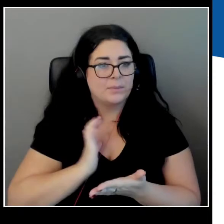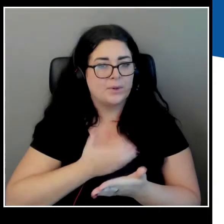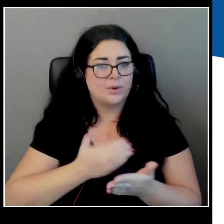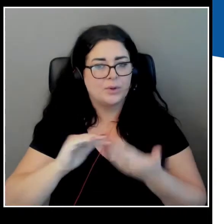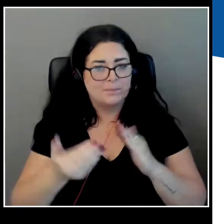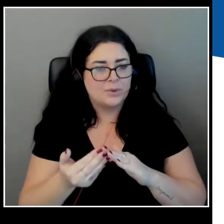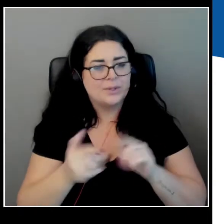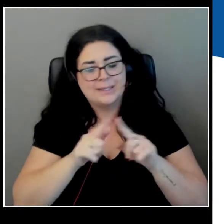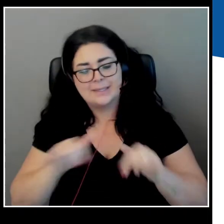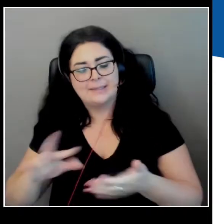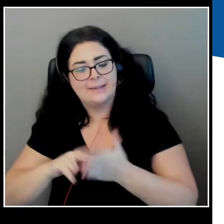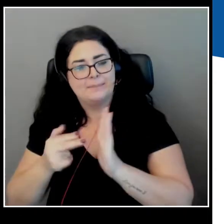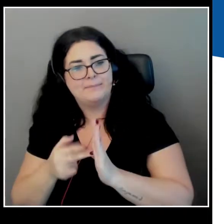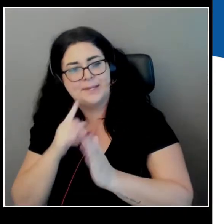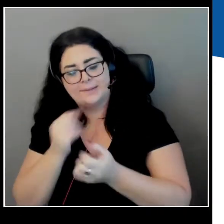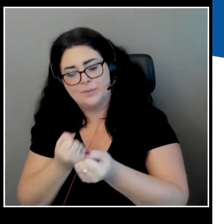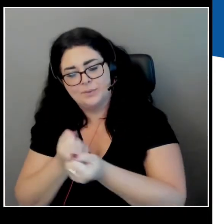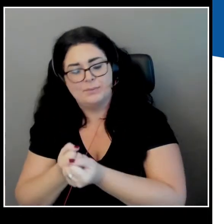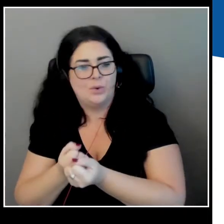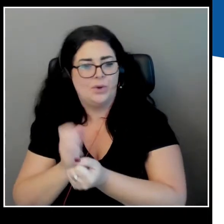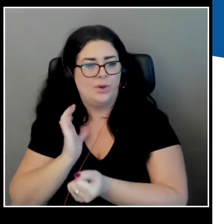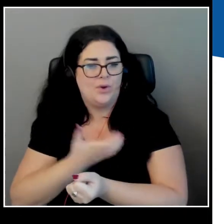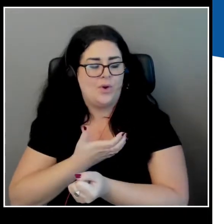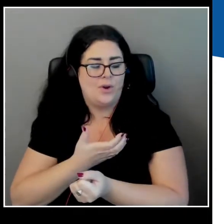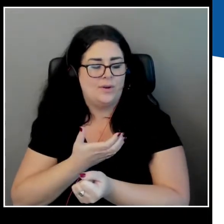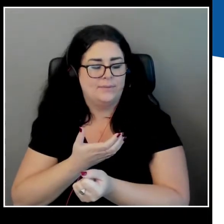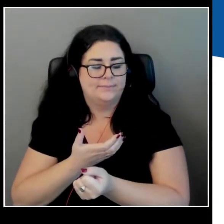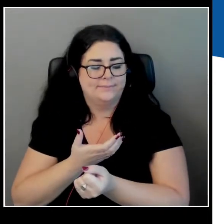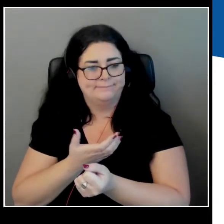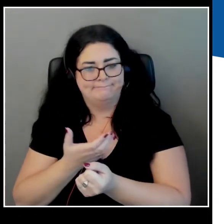In concluding, I would like to thank you for joining us today and